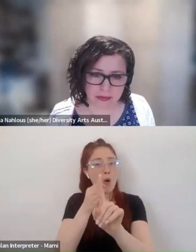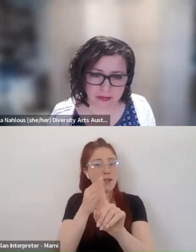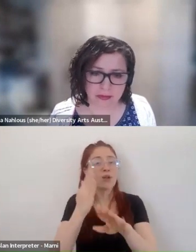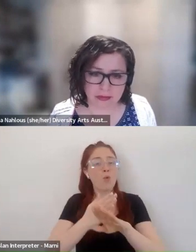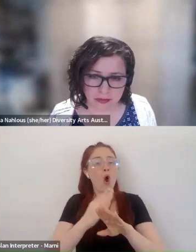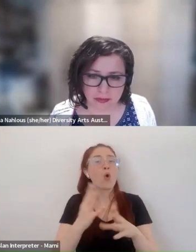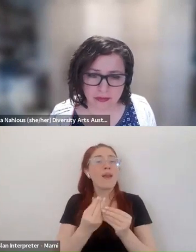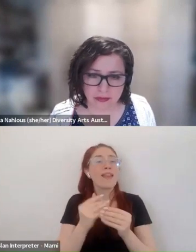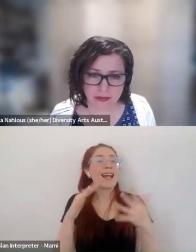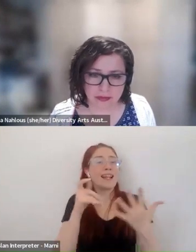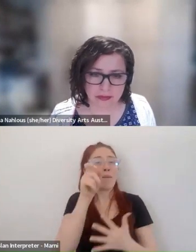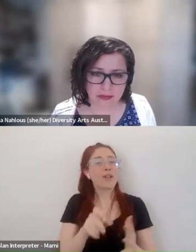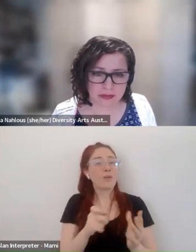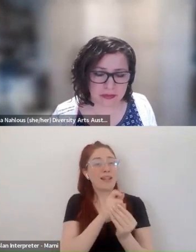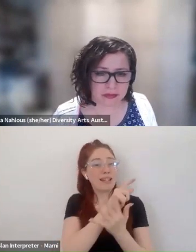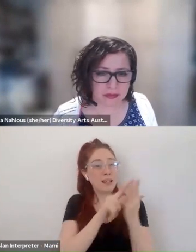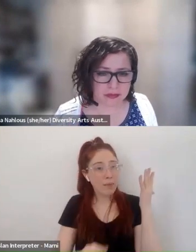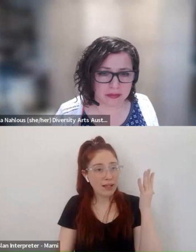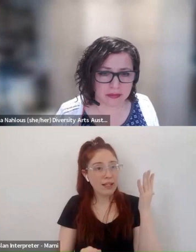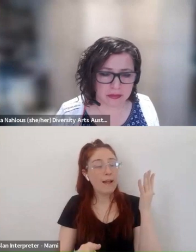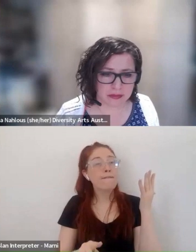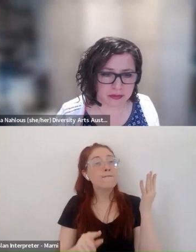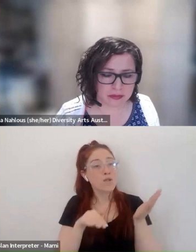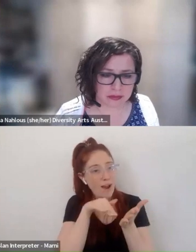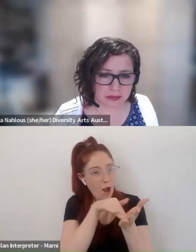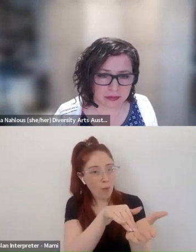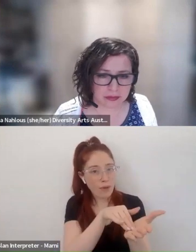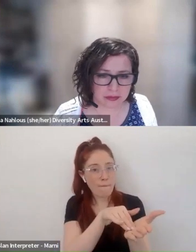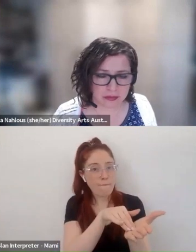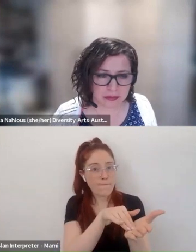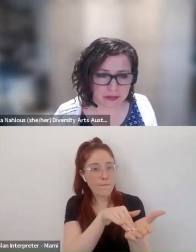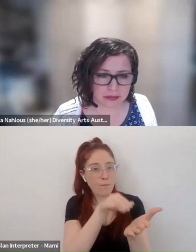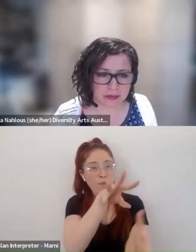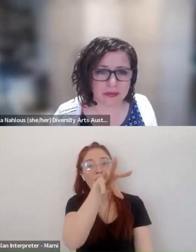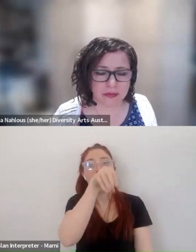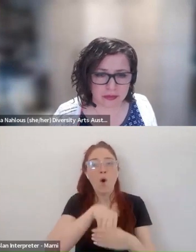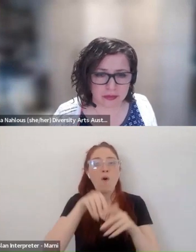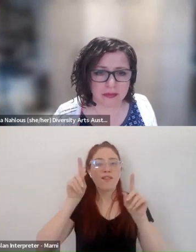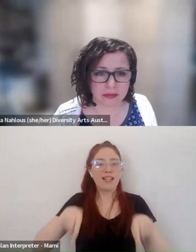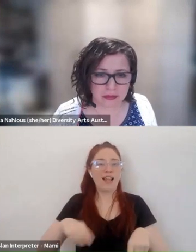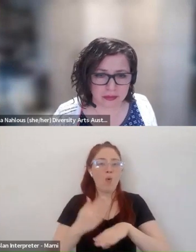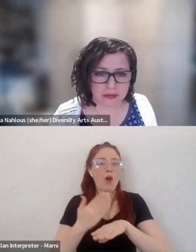to prepare them to be part of boards. So give them governance